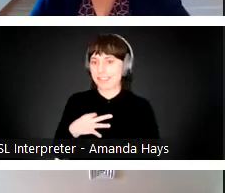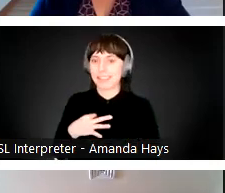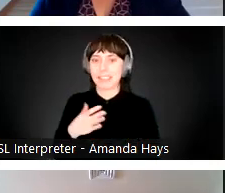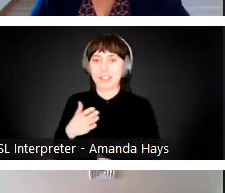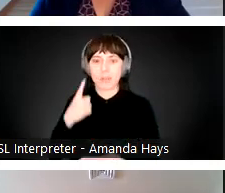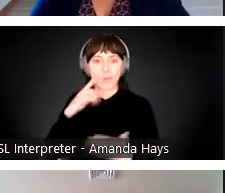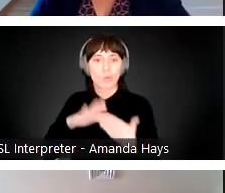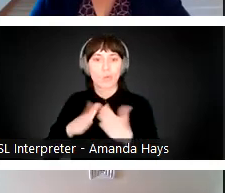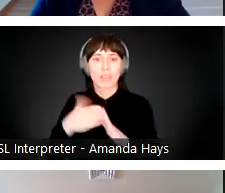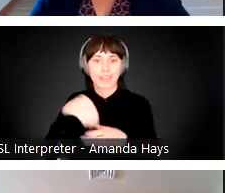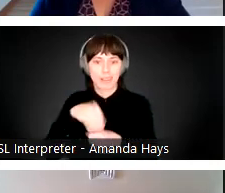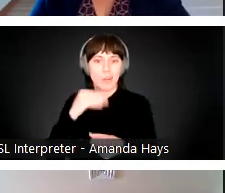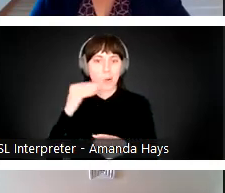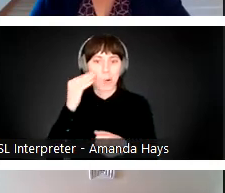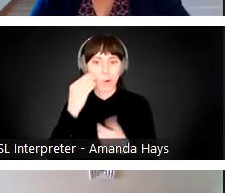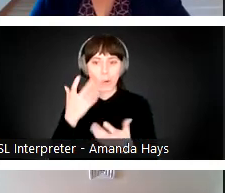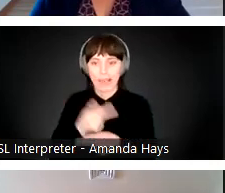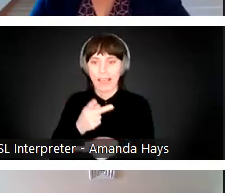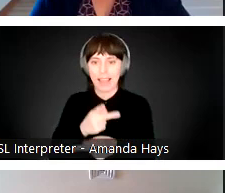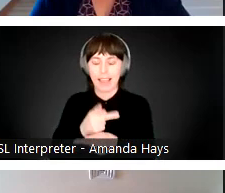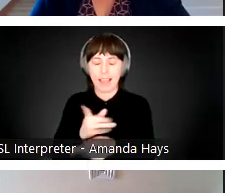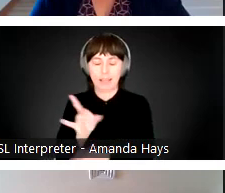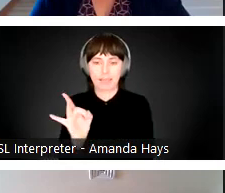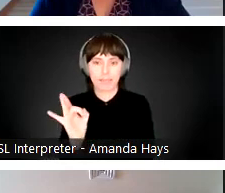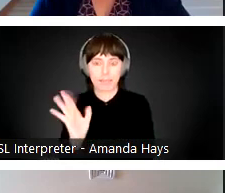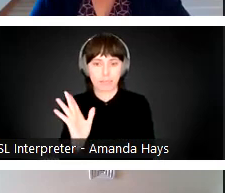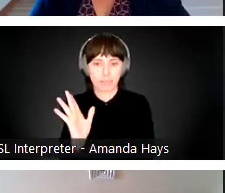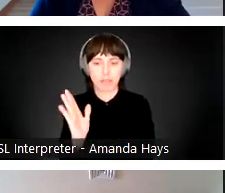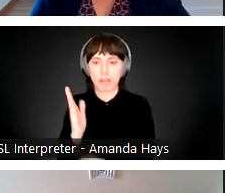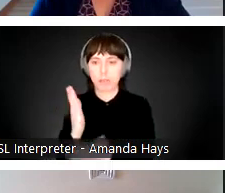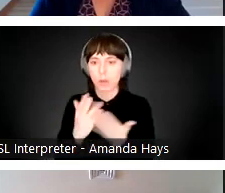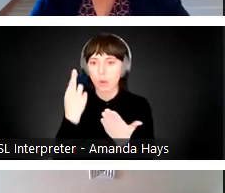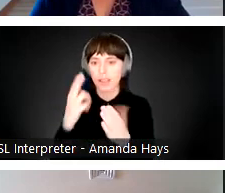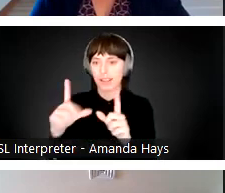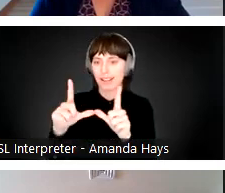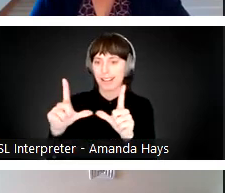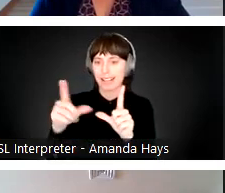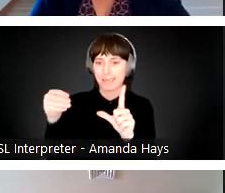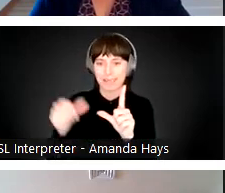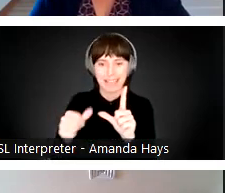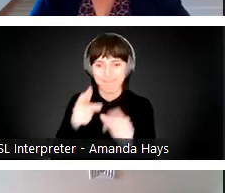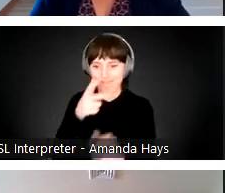care is awful, in part I think it's because the